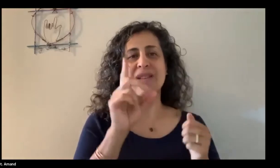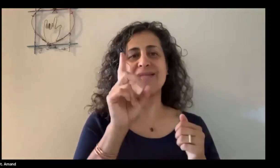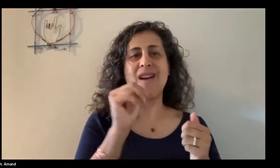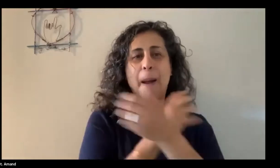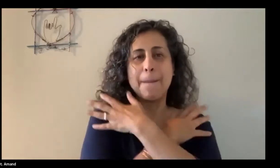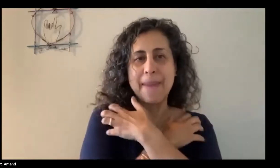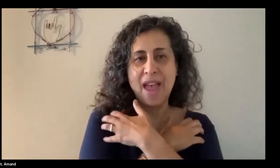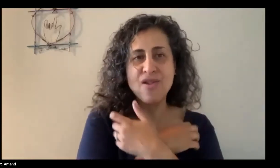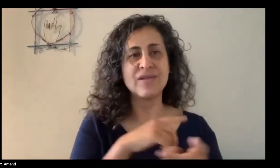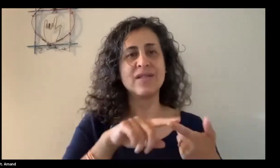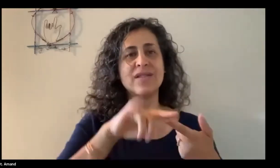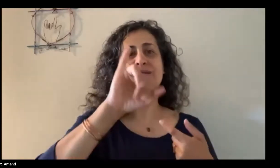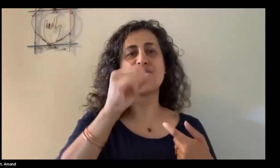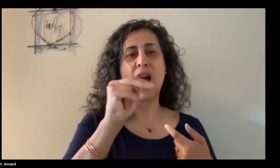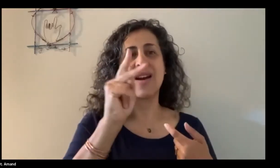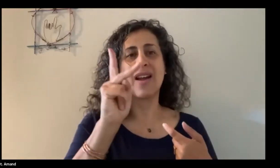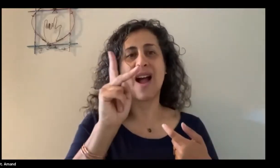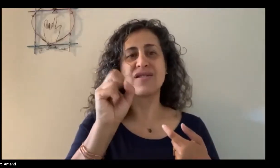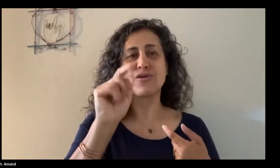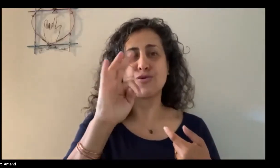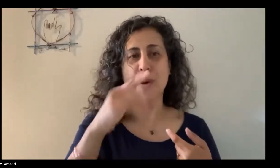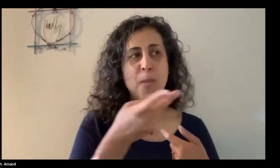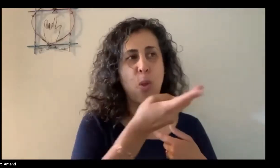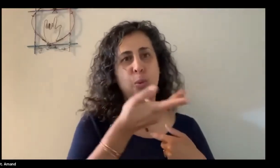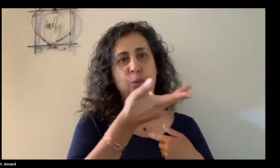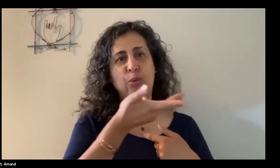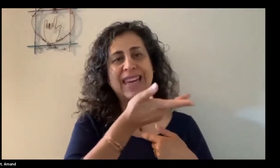but he was neighbors